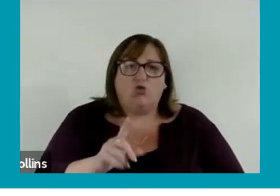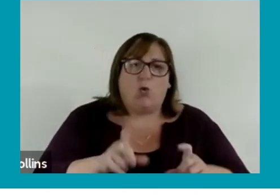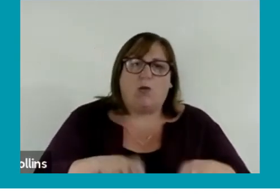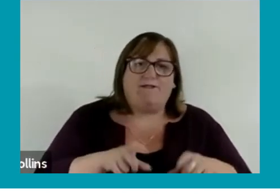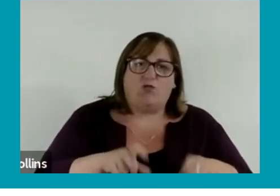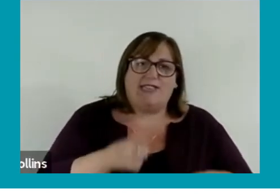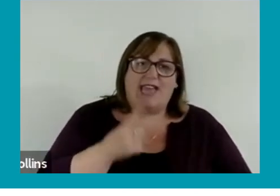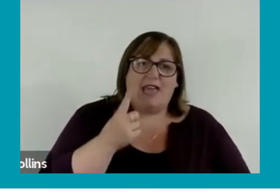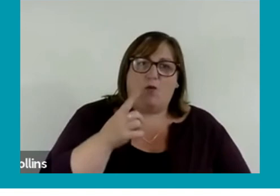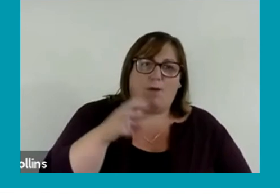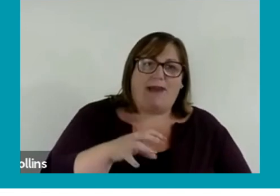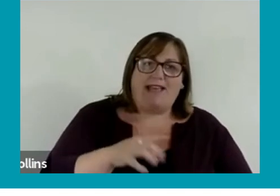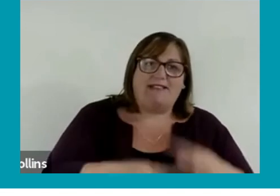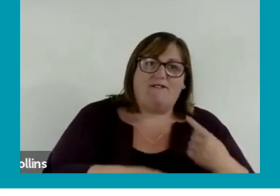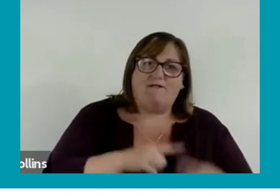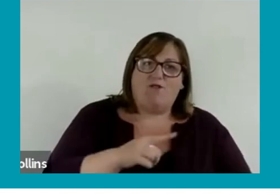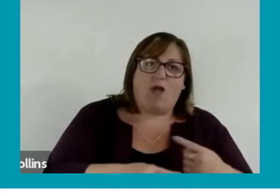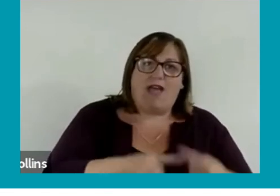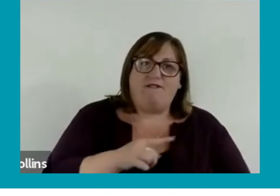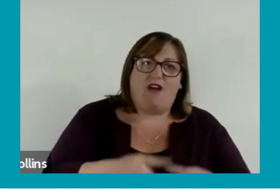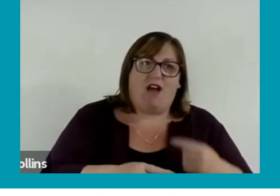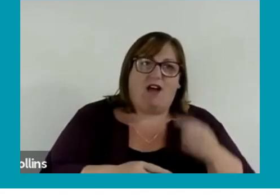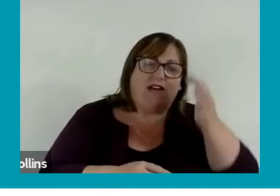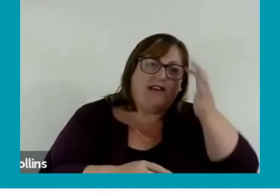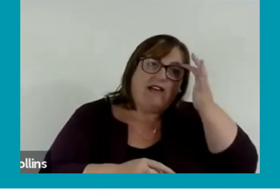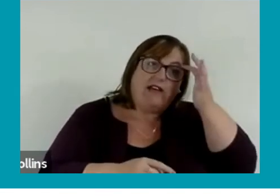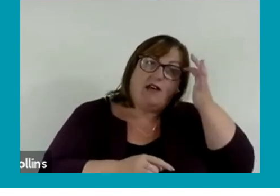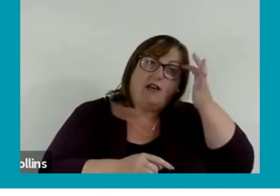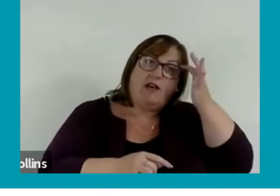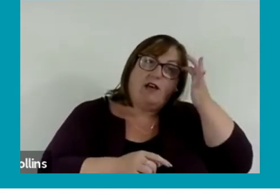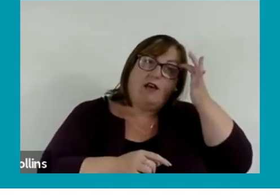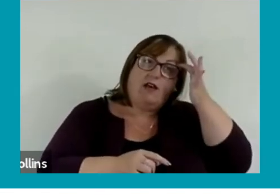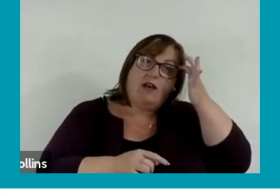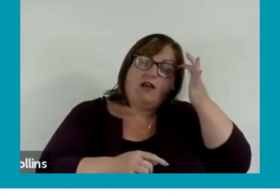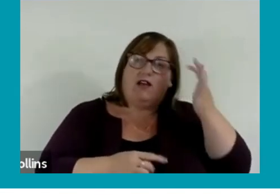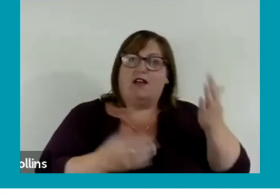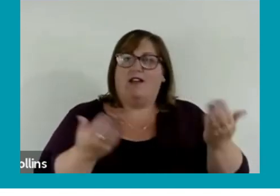it's you know what nicole i'm just going to say to our Evenbreak audience come on guys let's go on